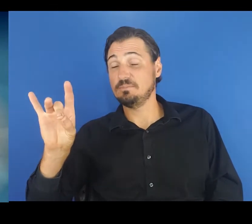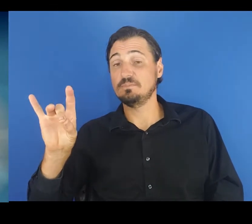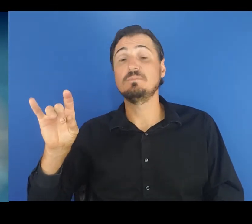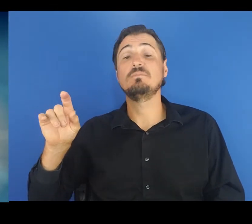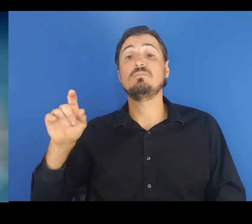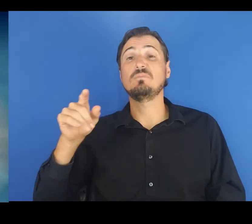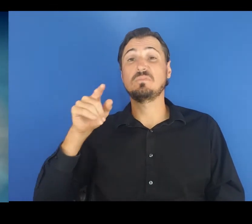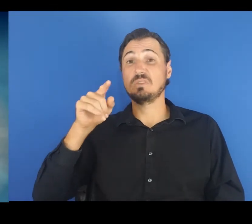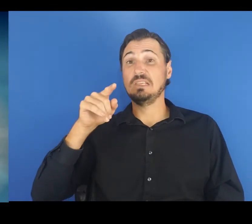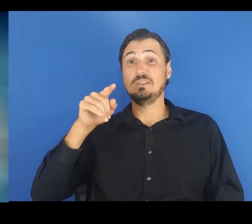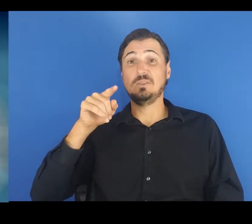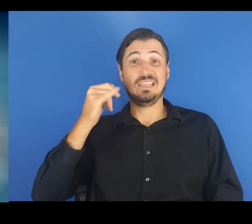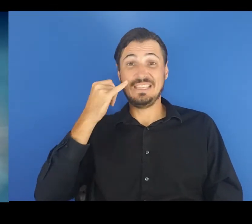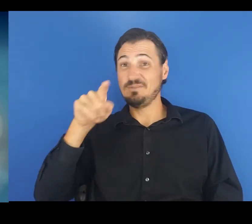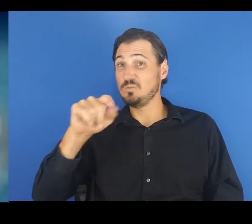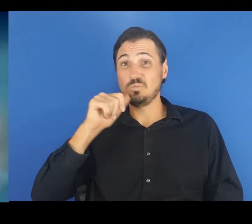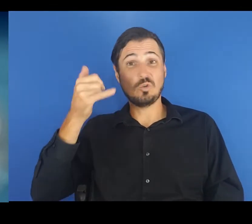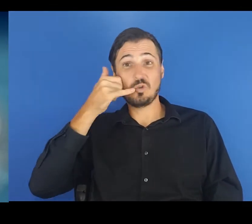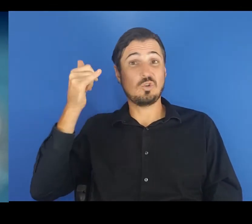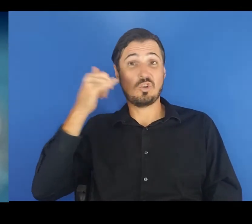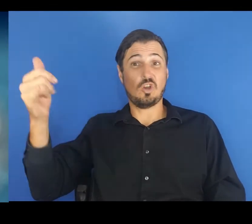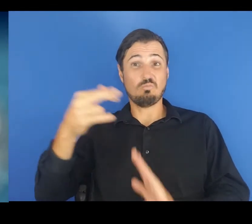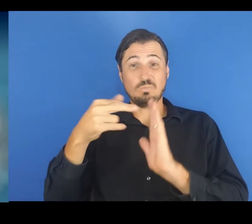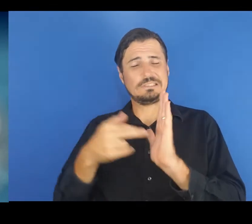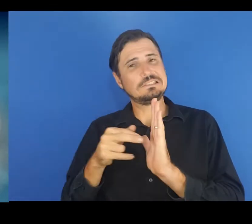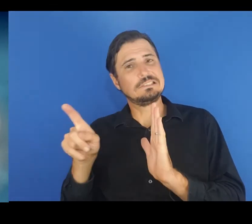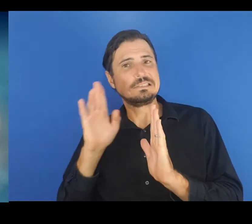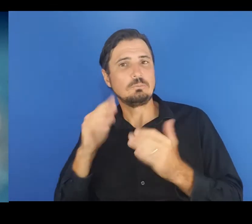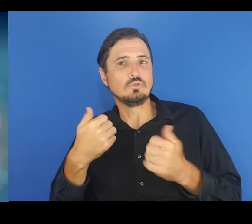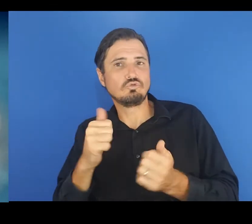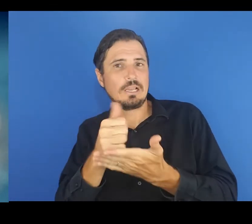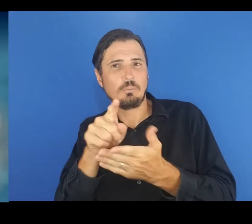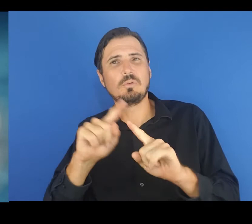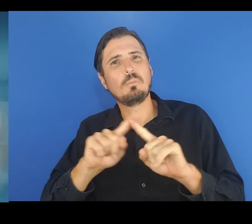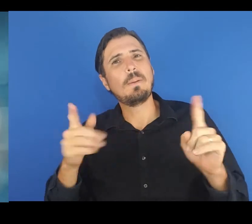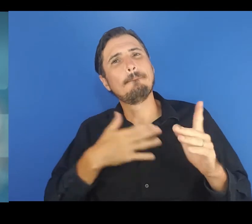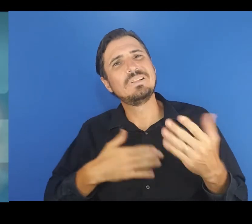work to accommodate walk-ins, but please let them know you’re coming if you can